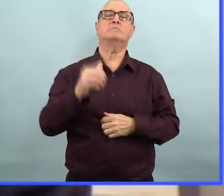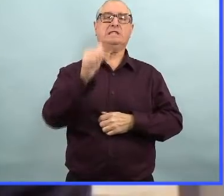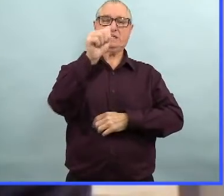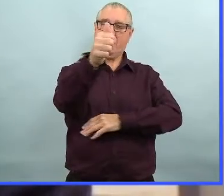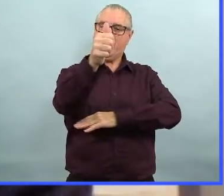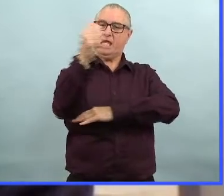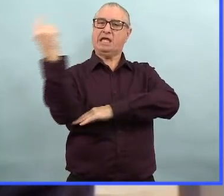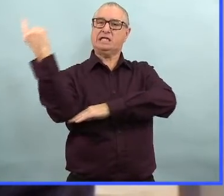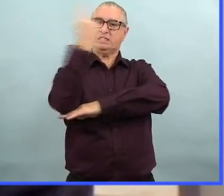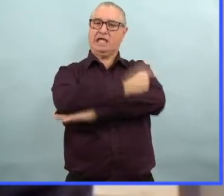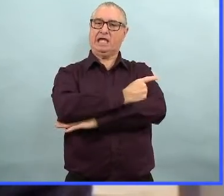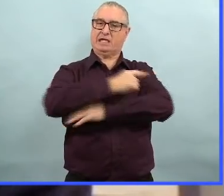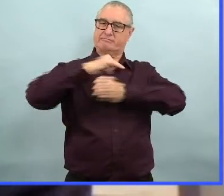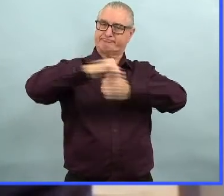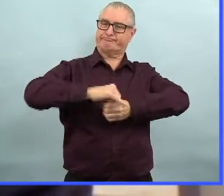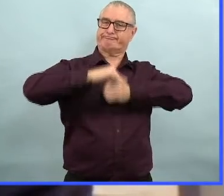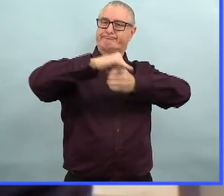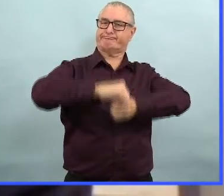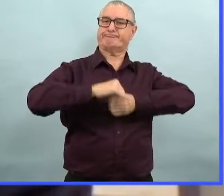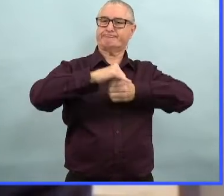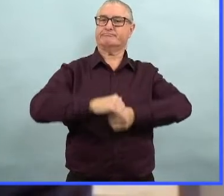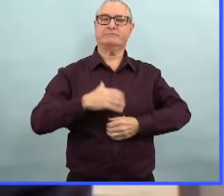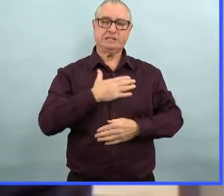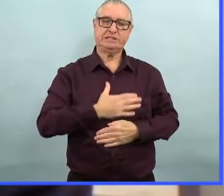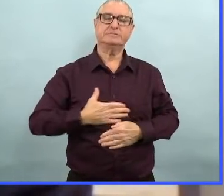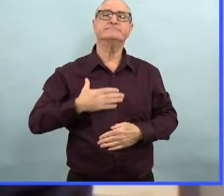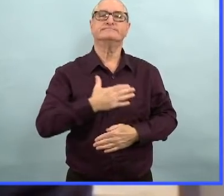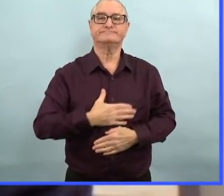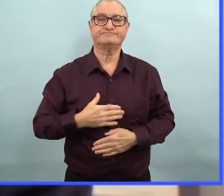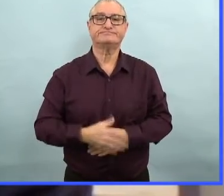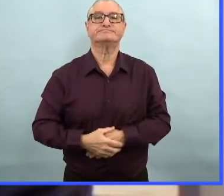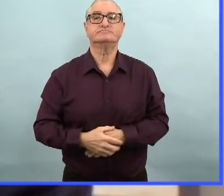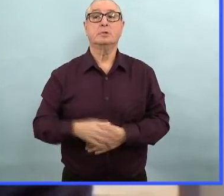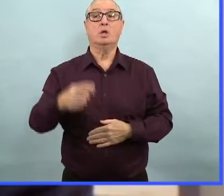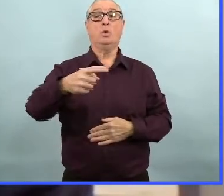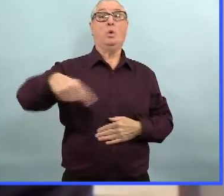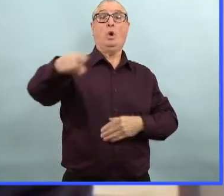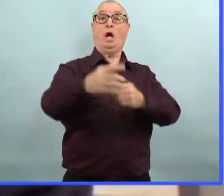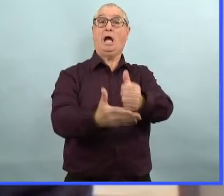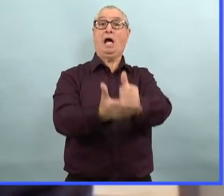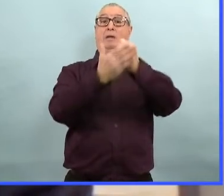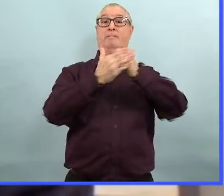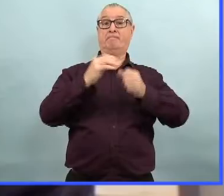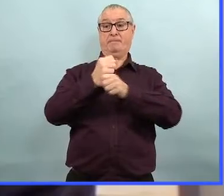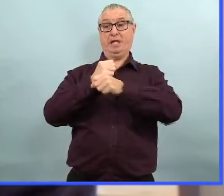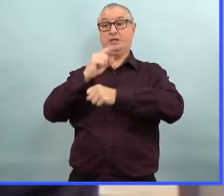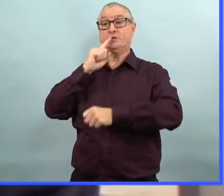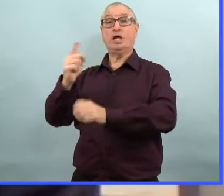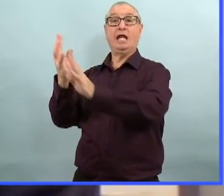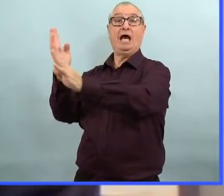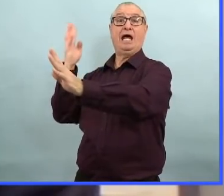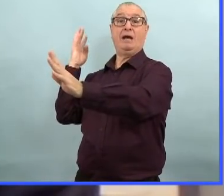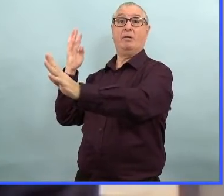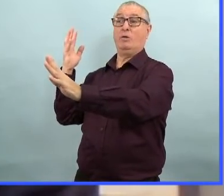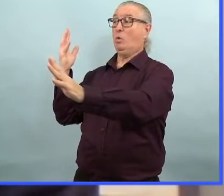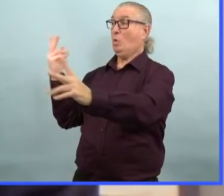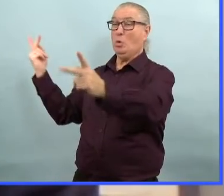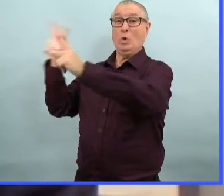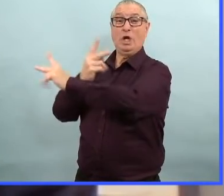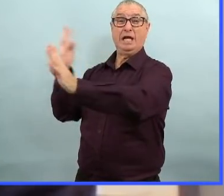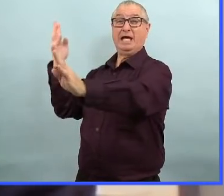instance and this will help with reducing some of that demand but at the same time keeping us safe